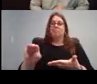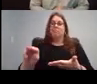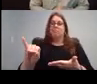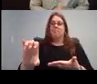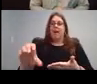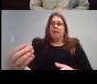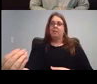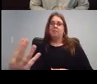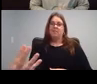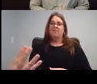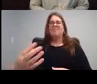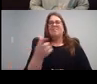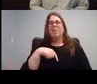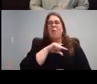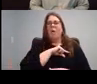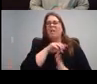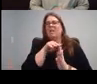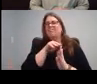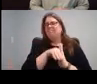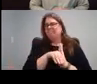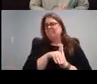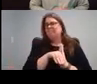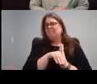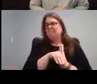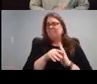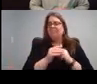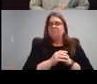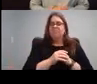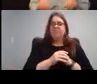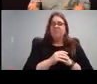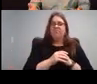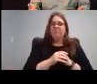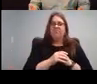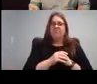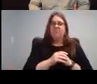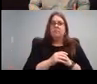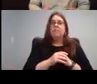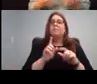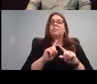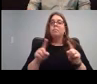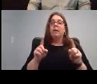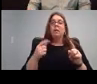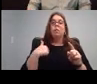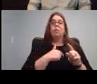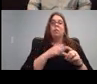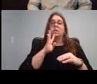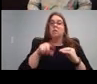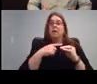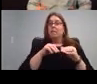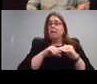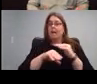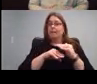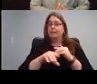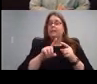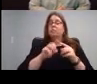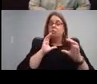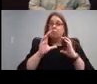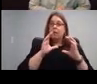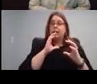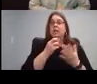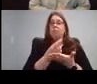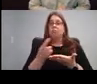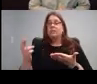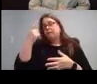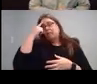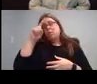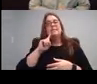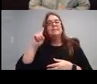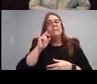But since we're here to talk about access to communication and resources for Deaf and Hard of Hearing kids and their families